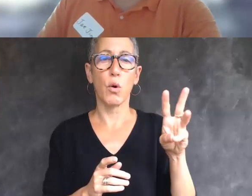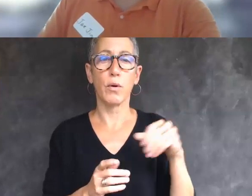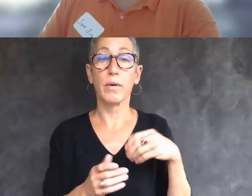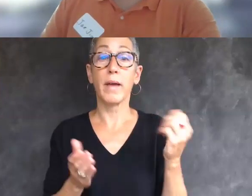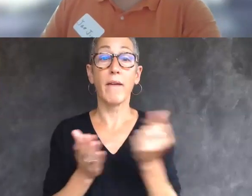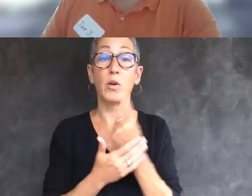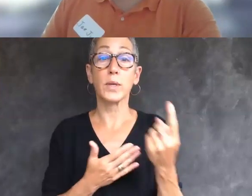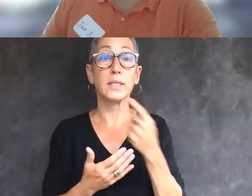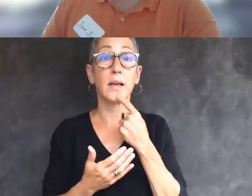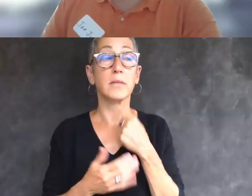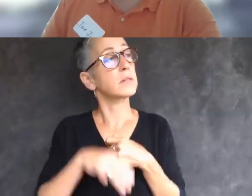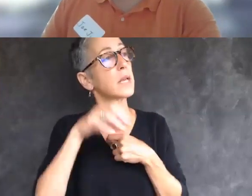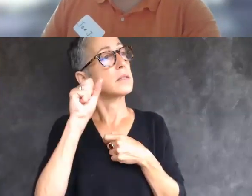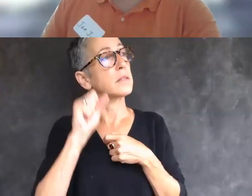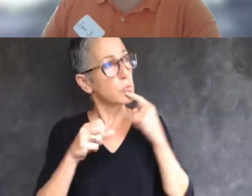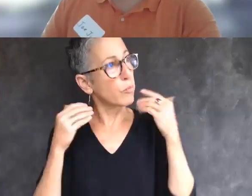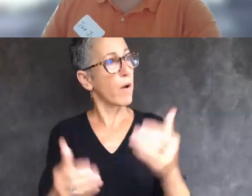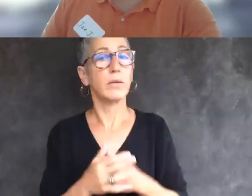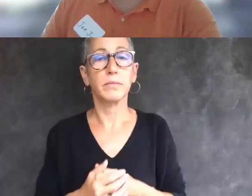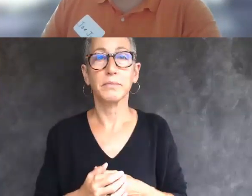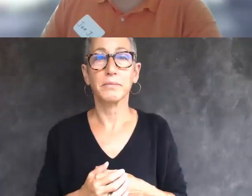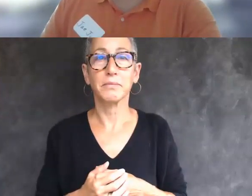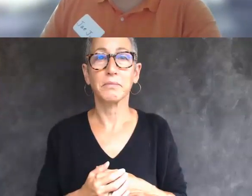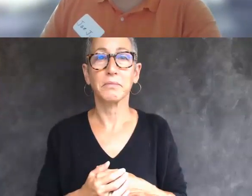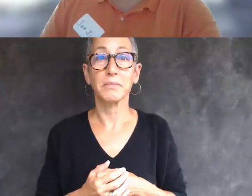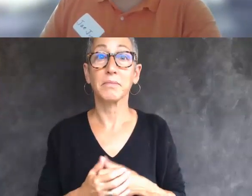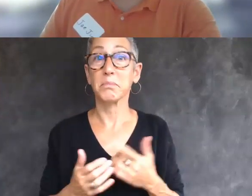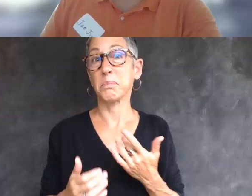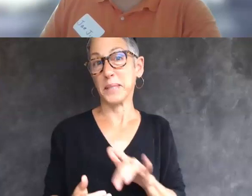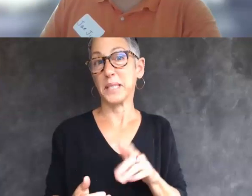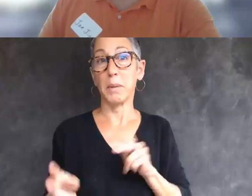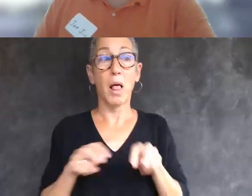yes to that question. You move on. But that particular day, I think another thing when you think